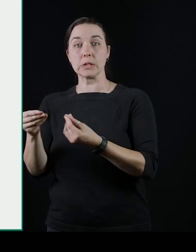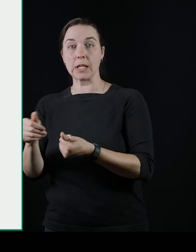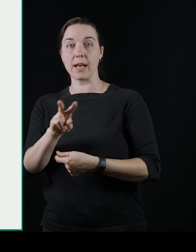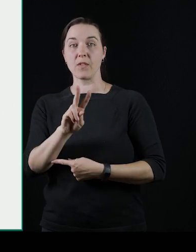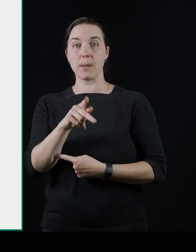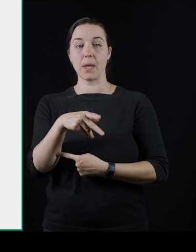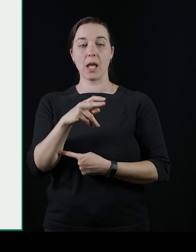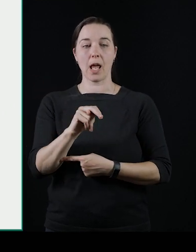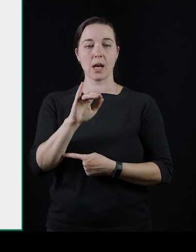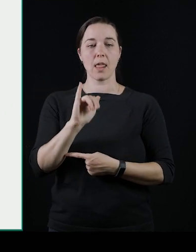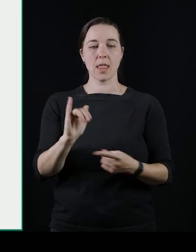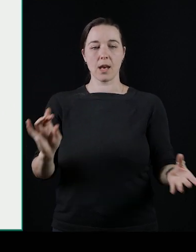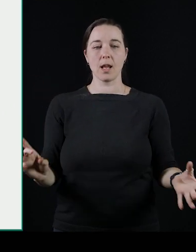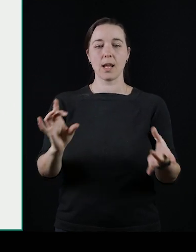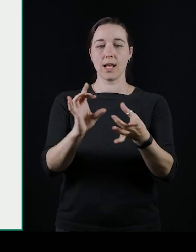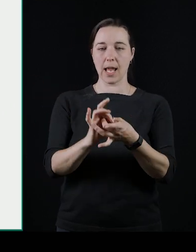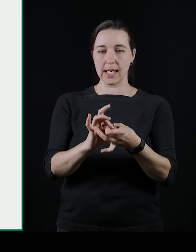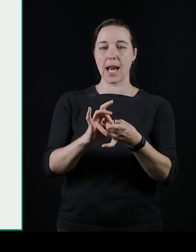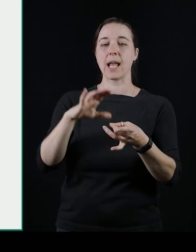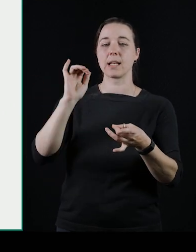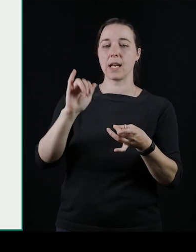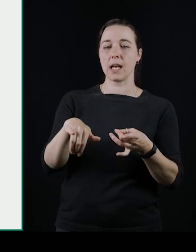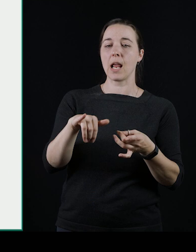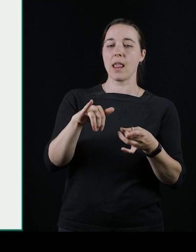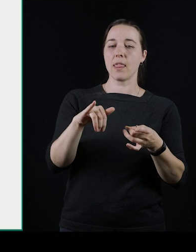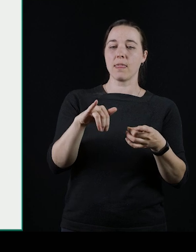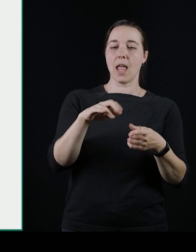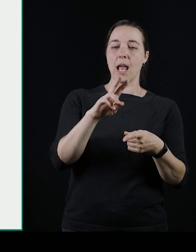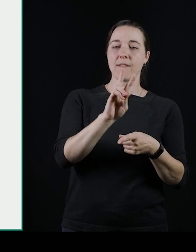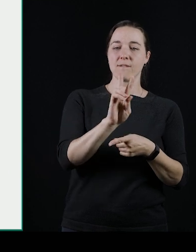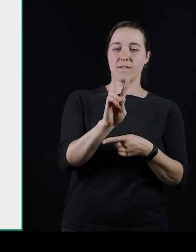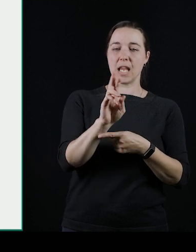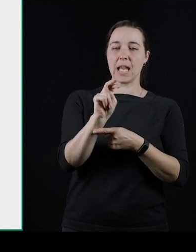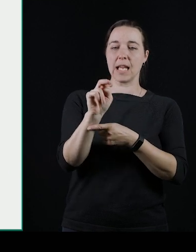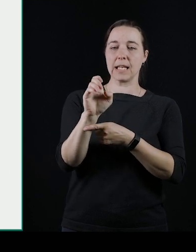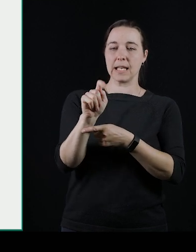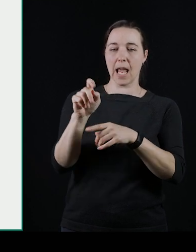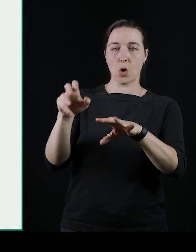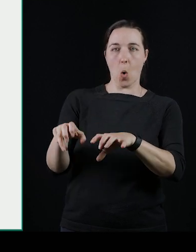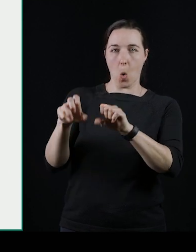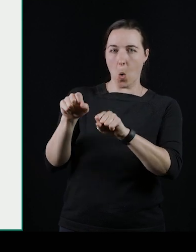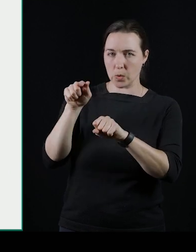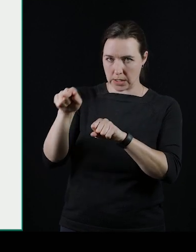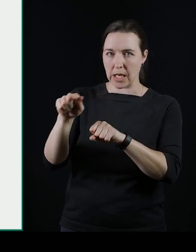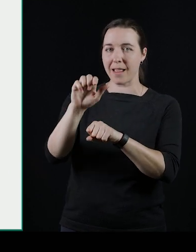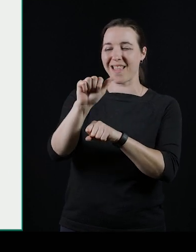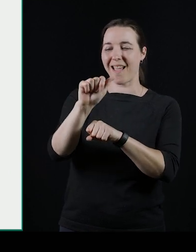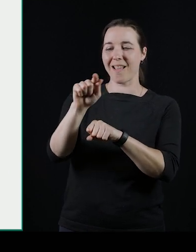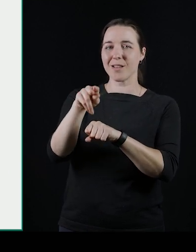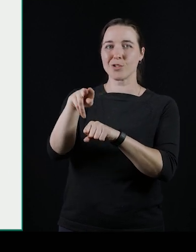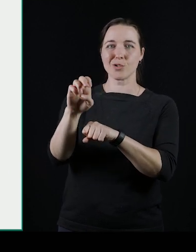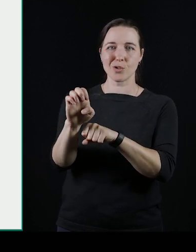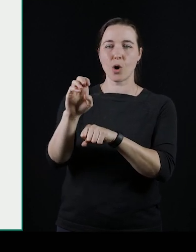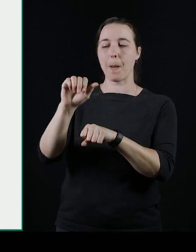that connected the VPCs hosting our AWS front-end instance to the VNet hosting the Azure MySQL database.